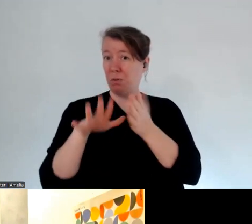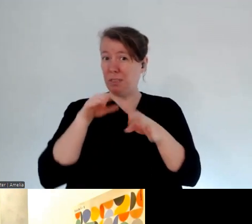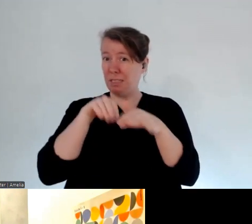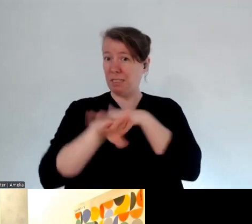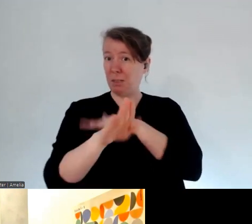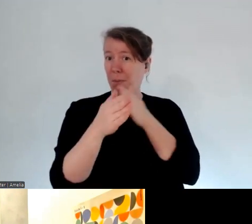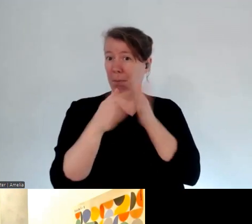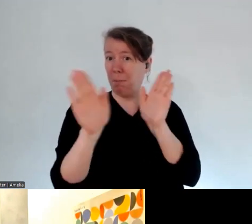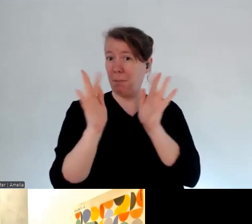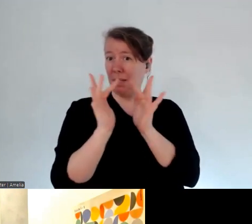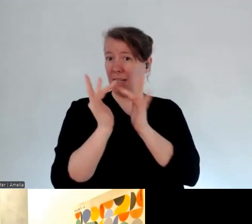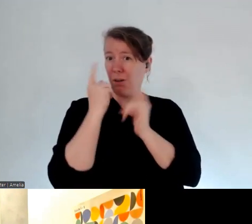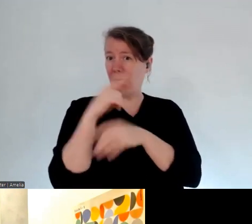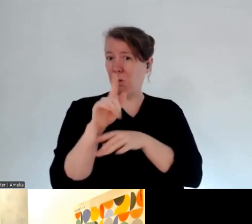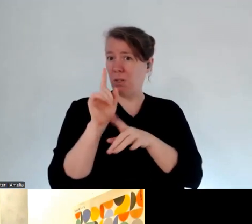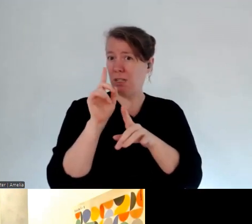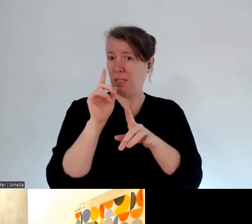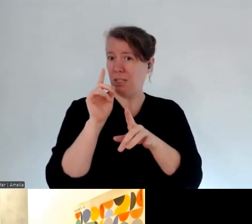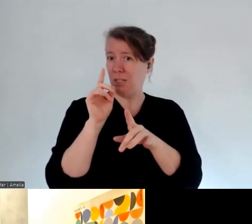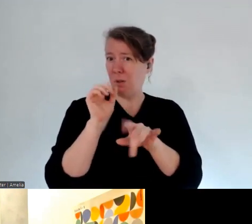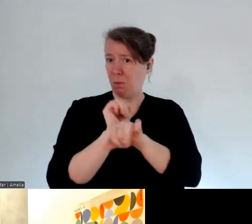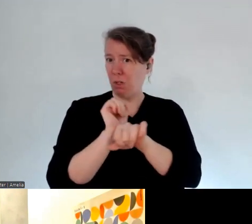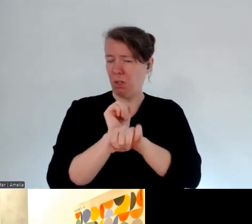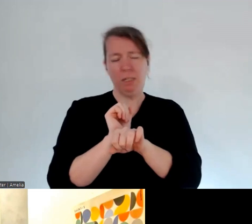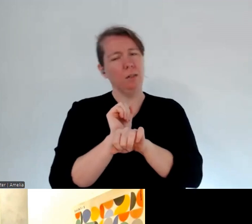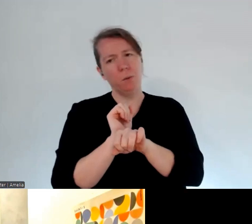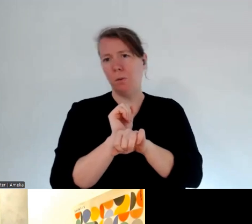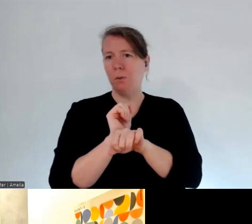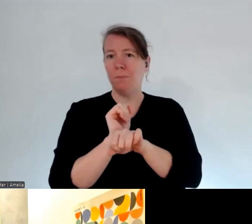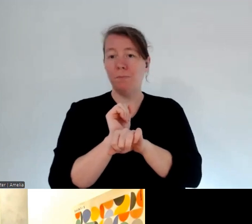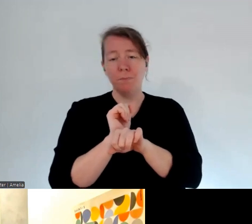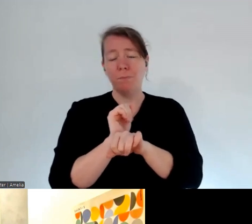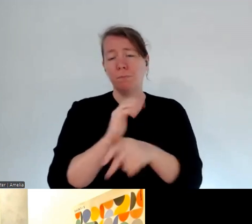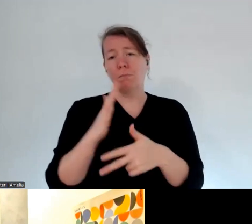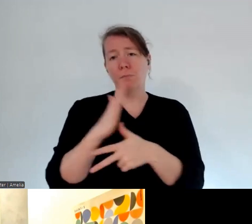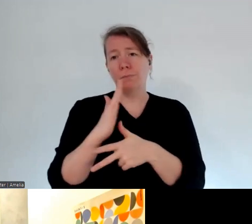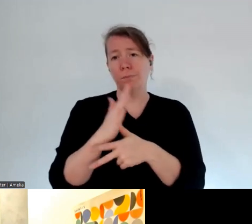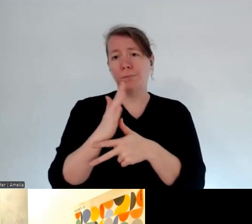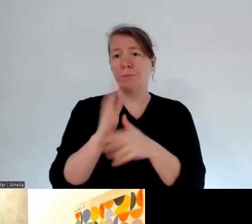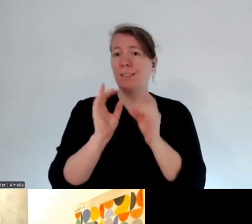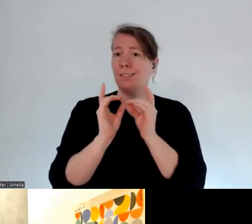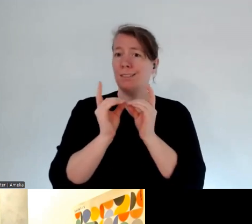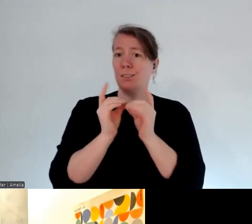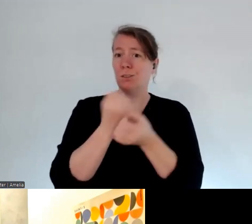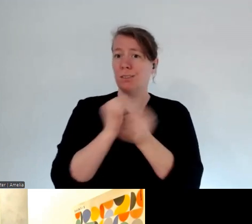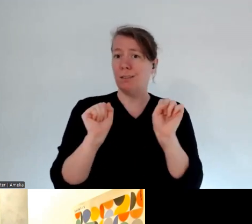Um, so I - I sometimes think about digital safety, is the student using their full name, are they using a pseudonym,